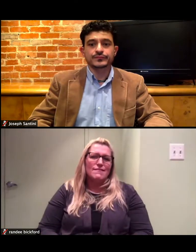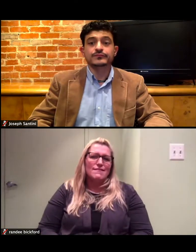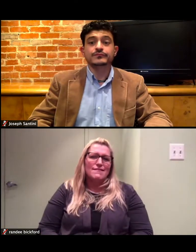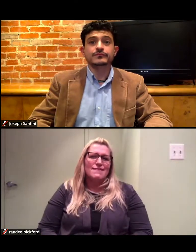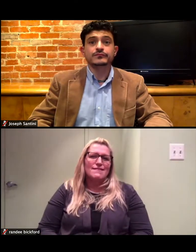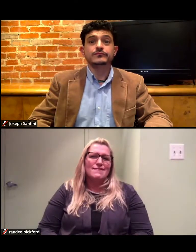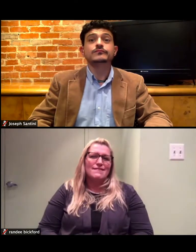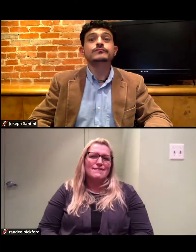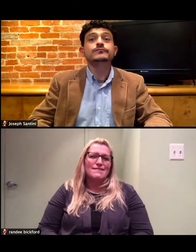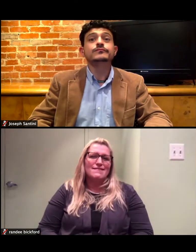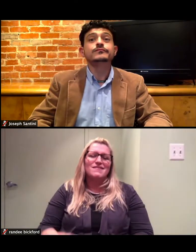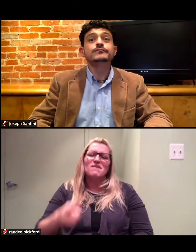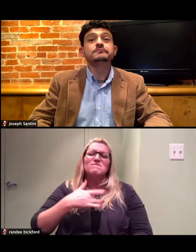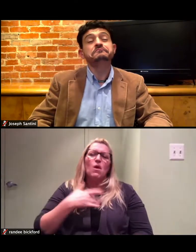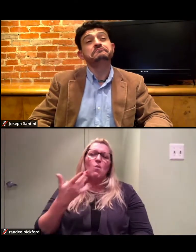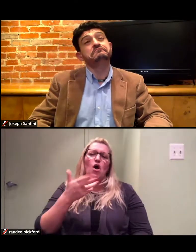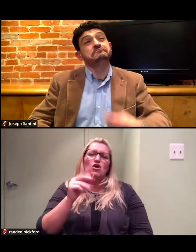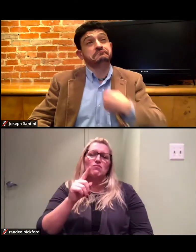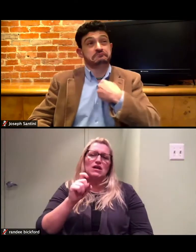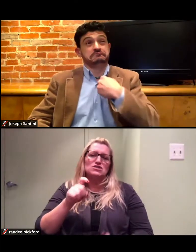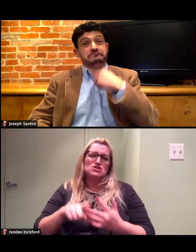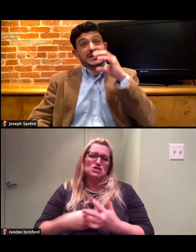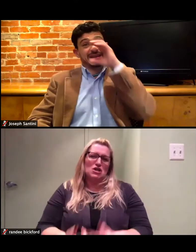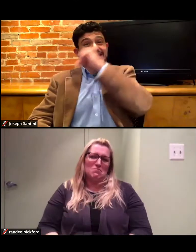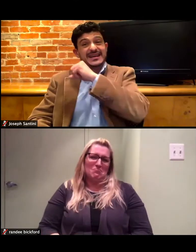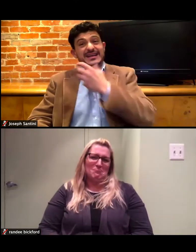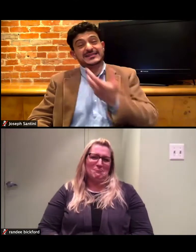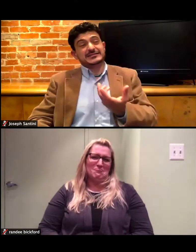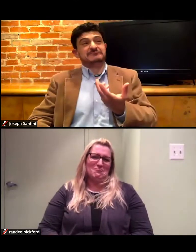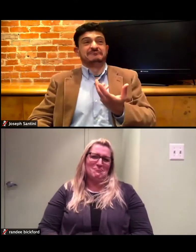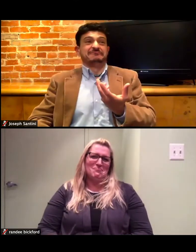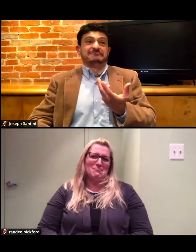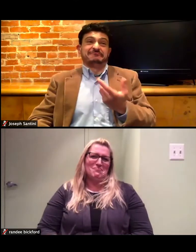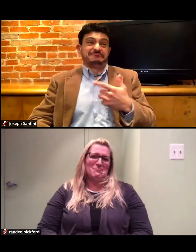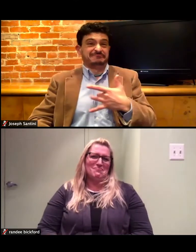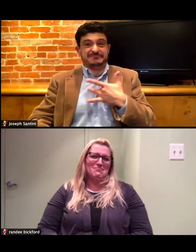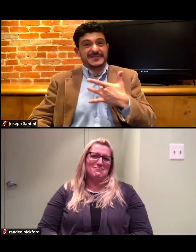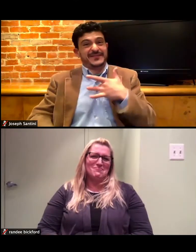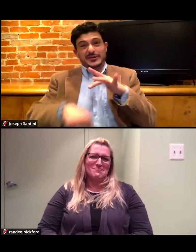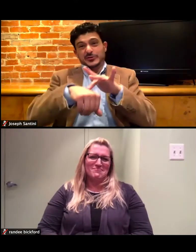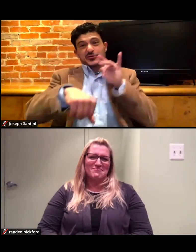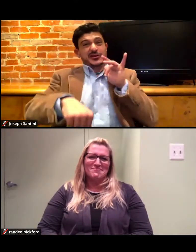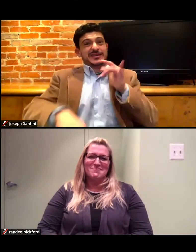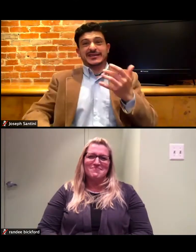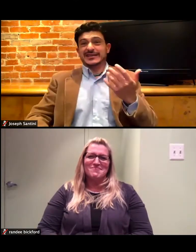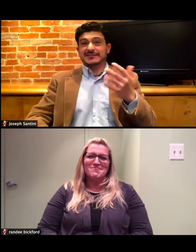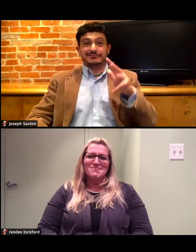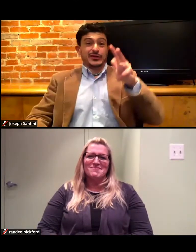and we wanna start young. What age do you think we should start, Joseph?